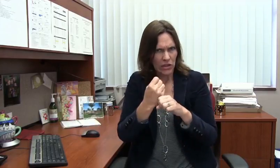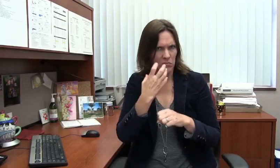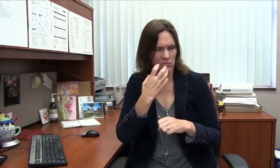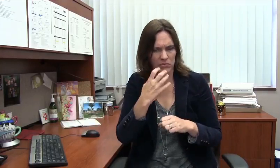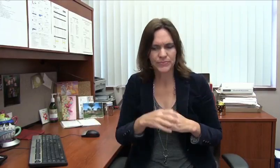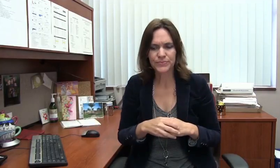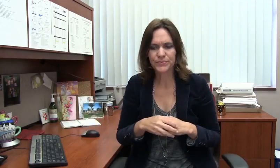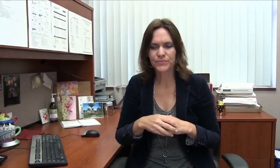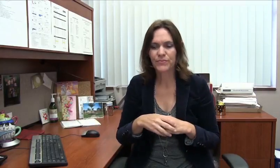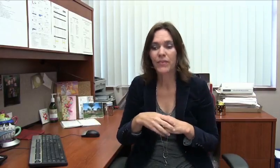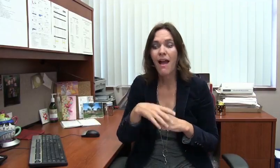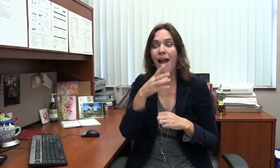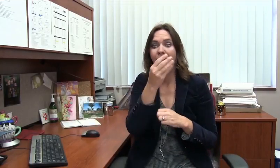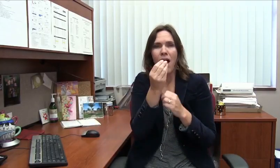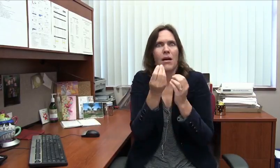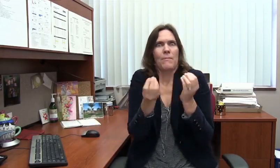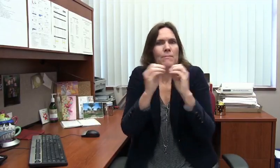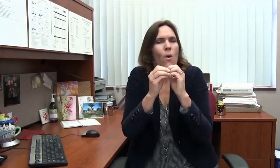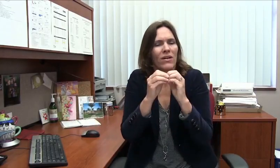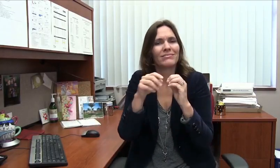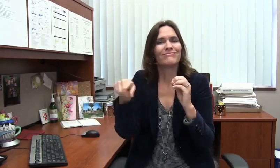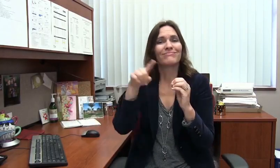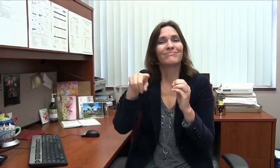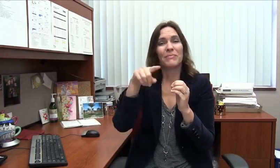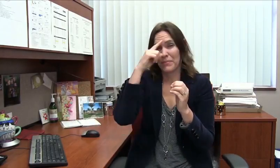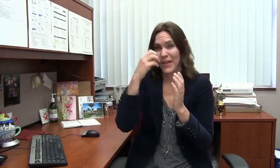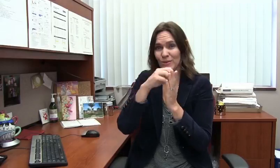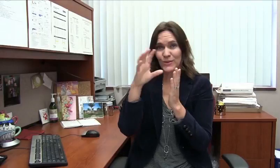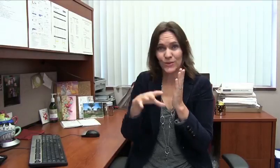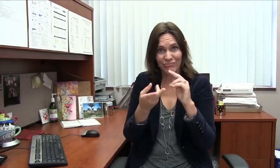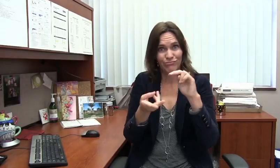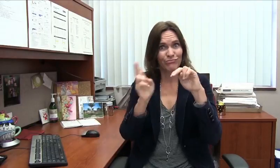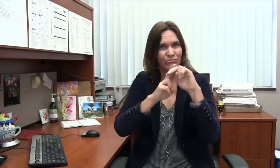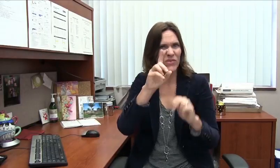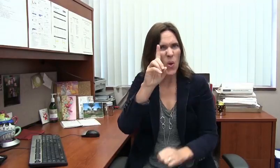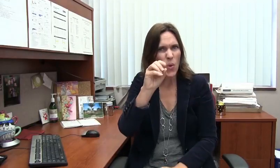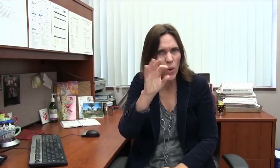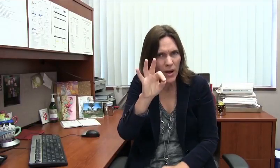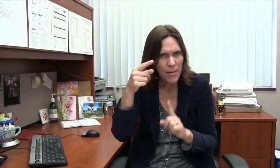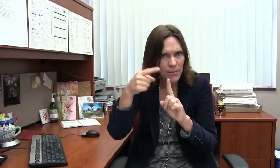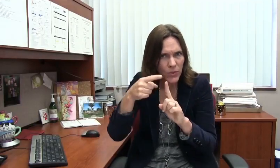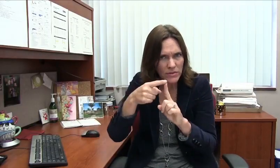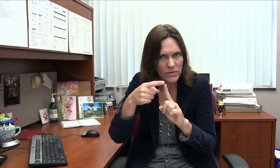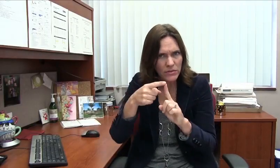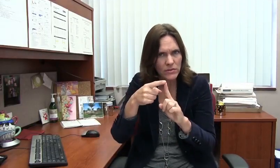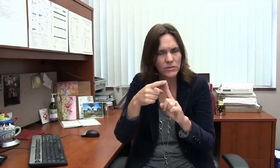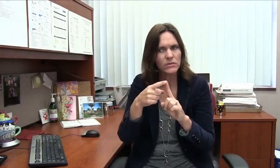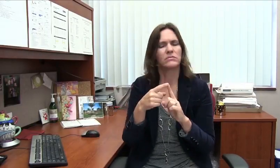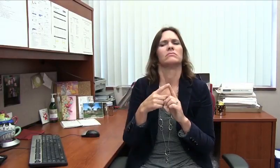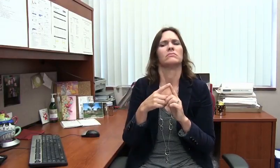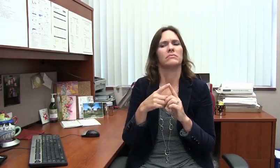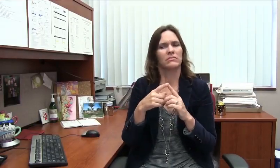What’s more, the black students gained 109 points. This jump in progress happens